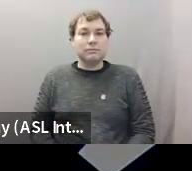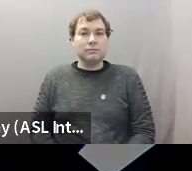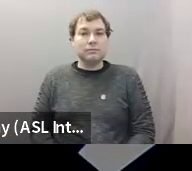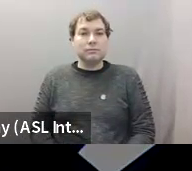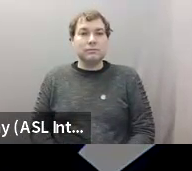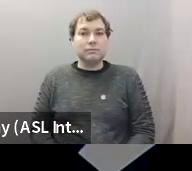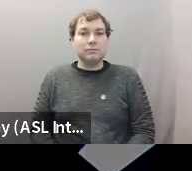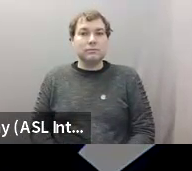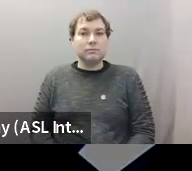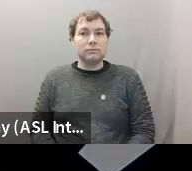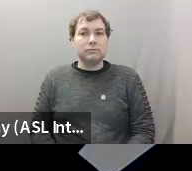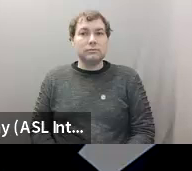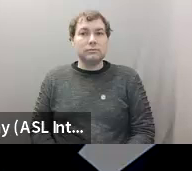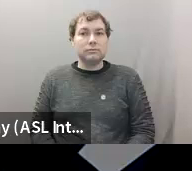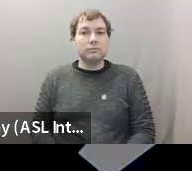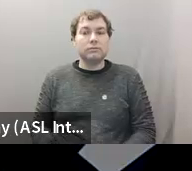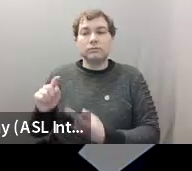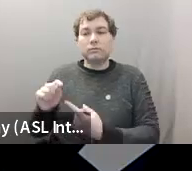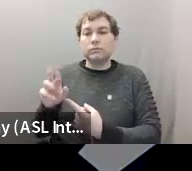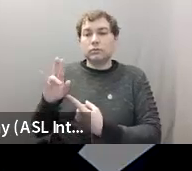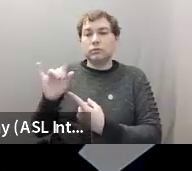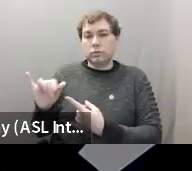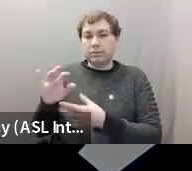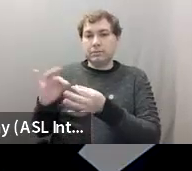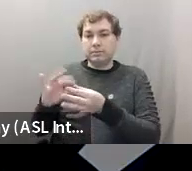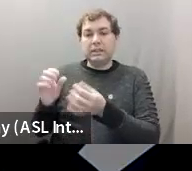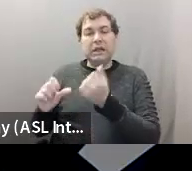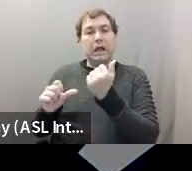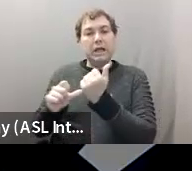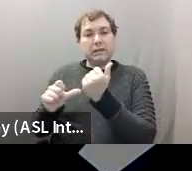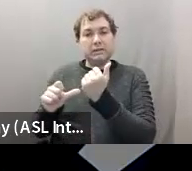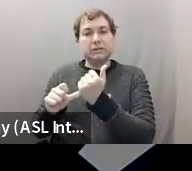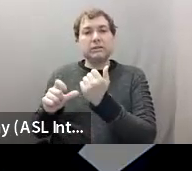Troy Bowser: And Troy Bowser: in my groups is my advocacy is is very important. That's